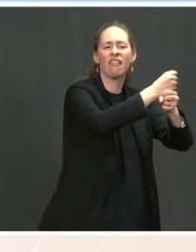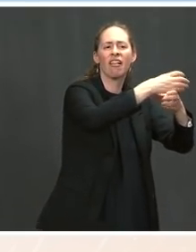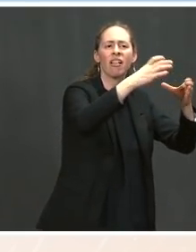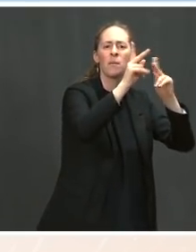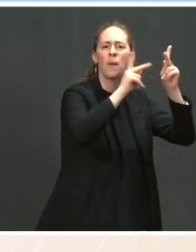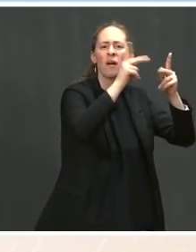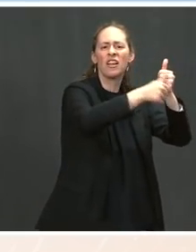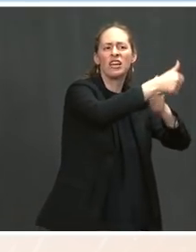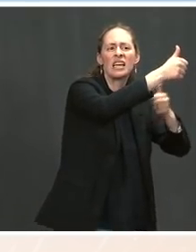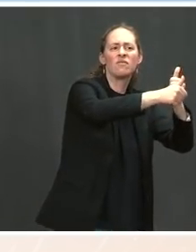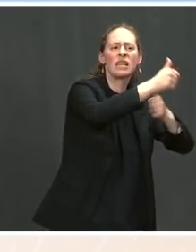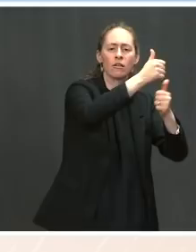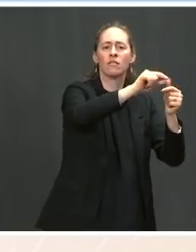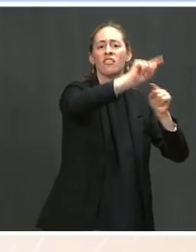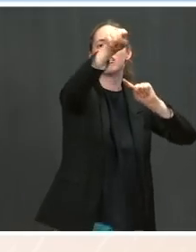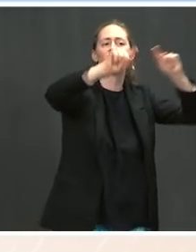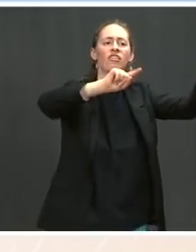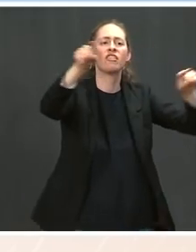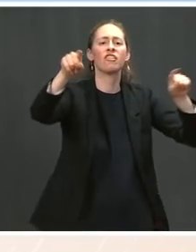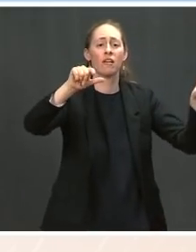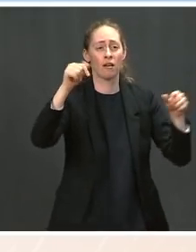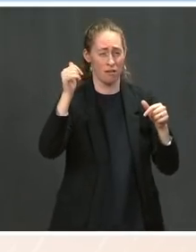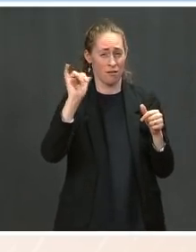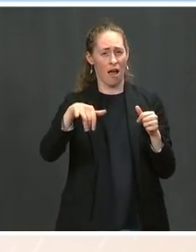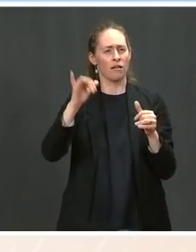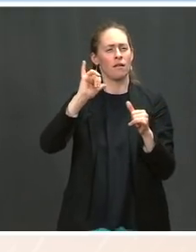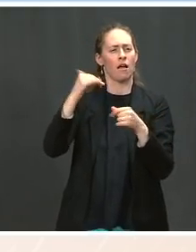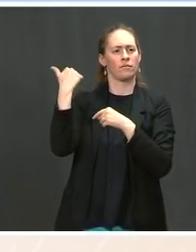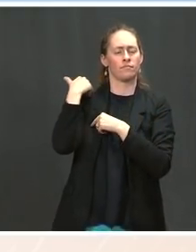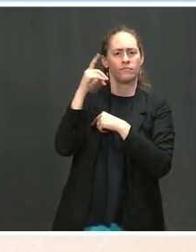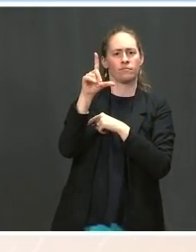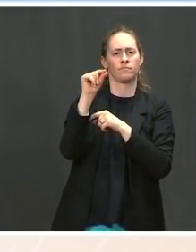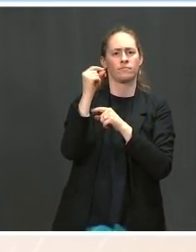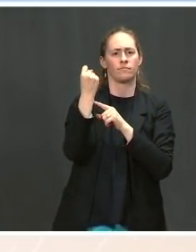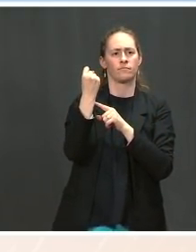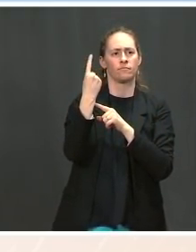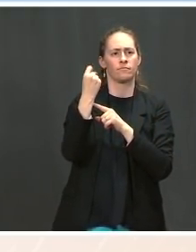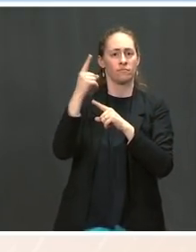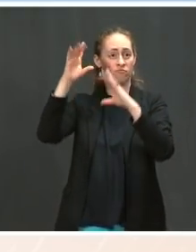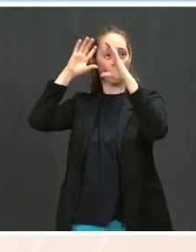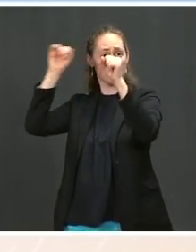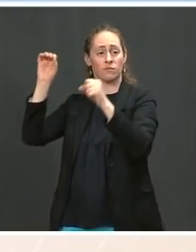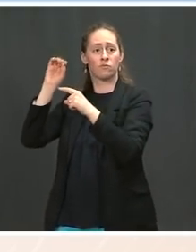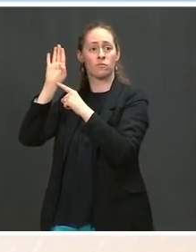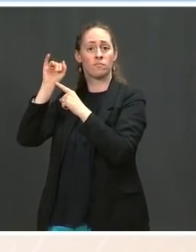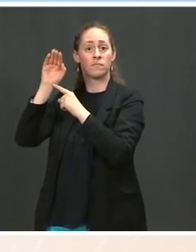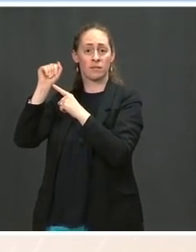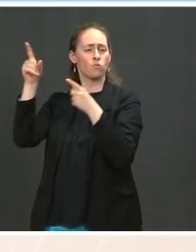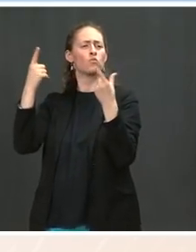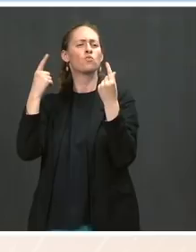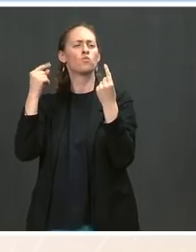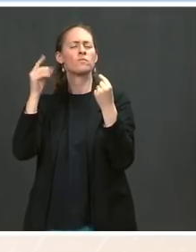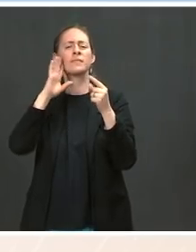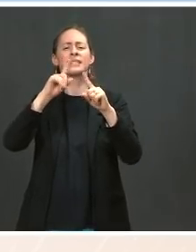Back in 2011, President Obama still was using a broader set. He said we have to "build Afghan capacity,